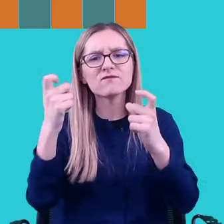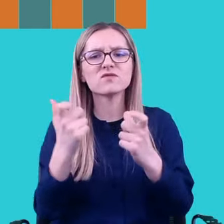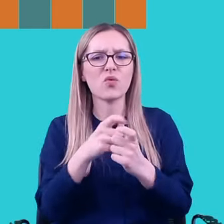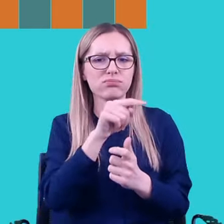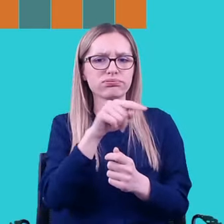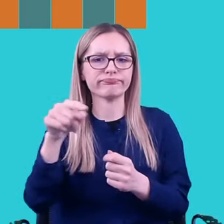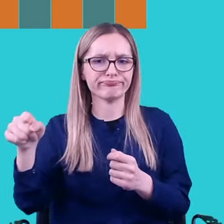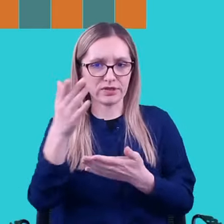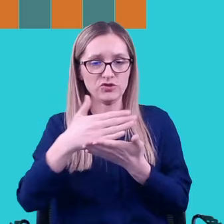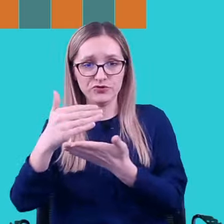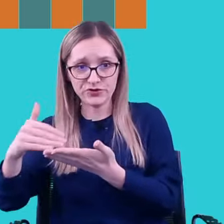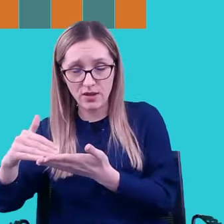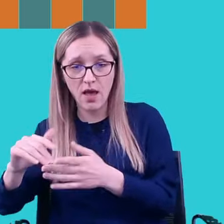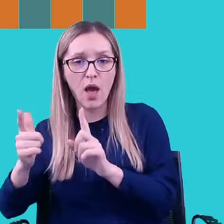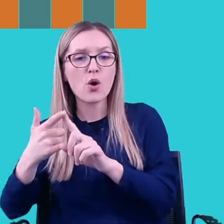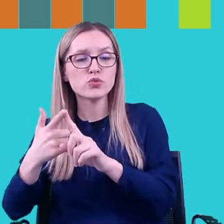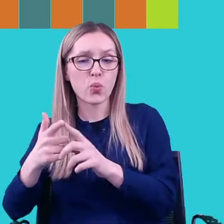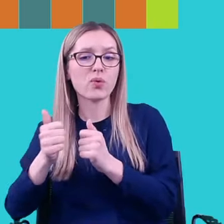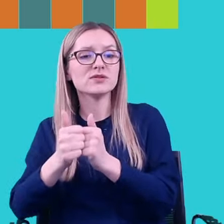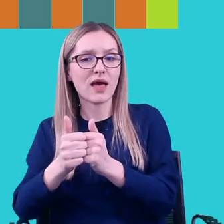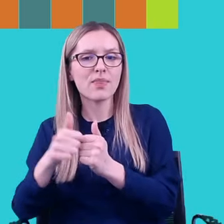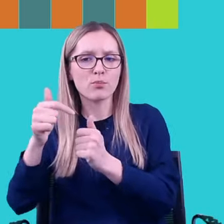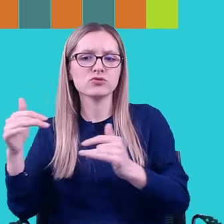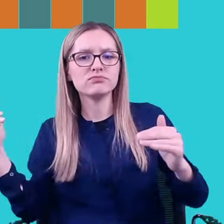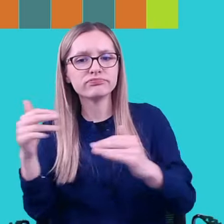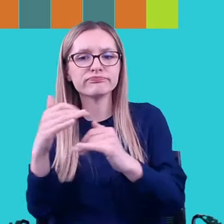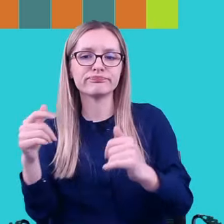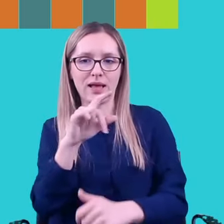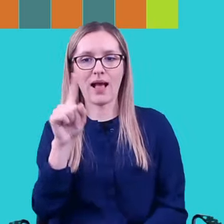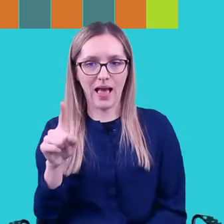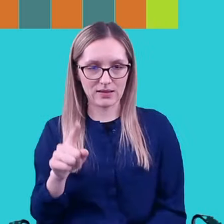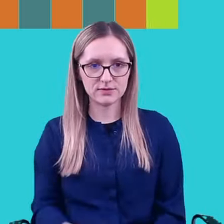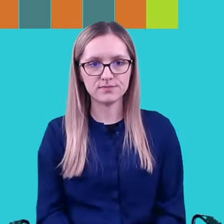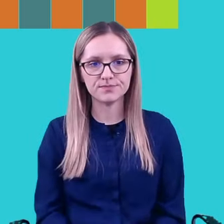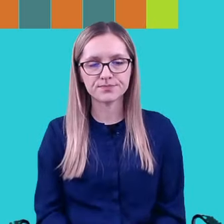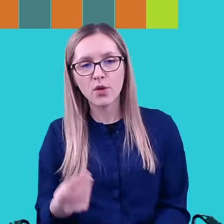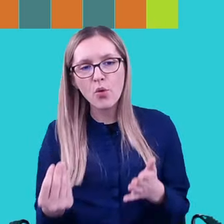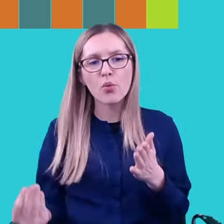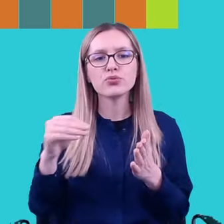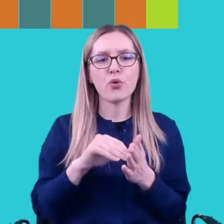Second, they need to bring the gases. Additionally, we have voltage collectors,